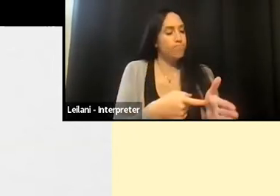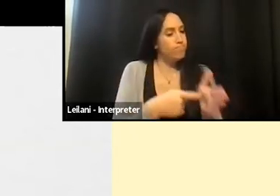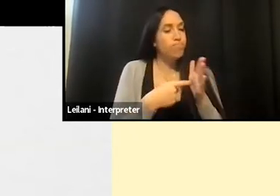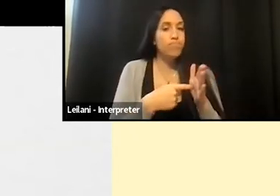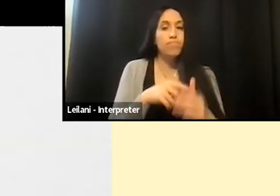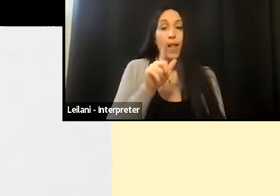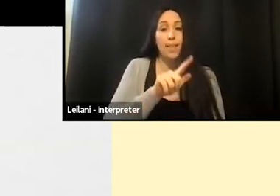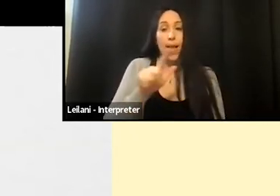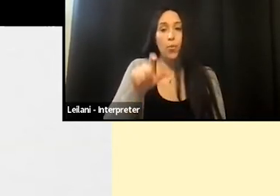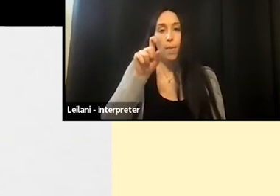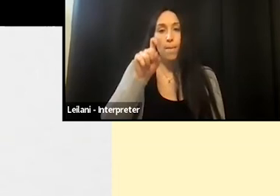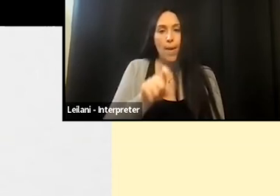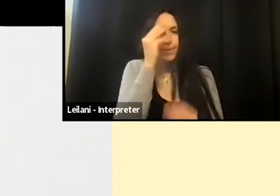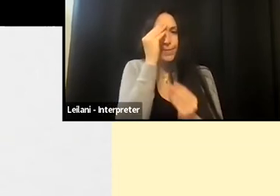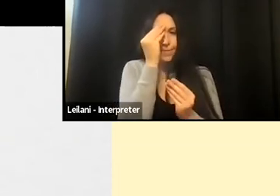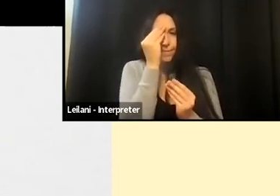to tenants of their rights and of the law.